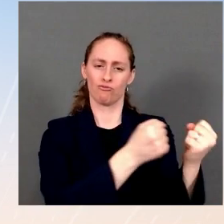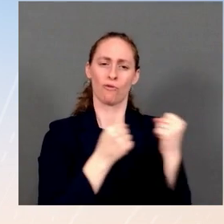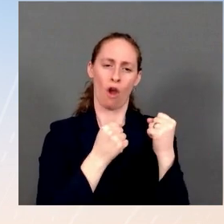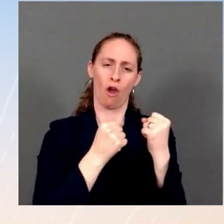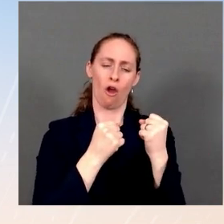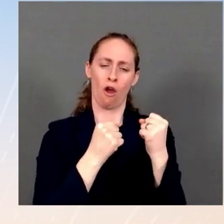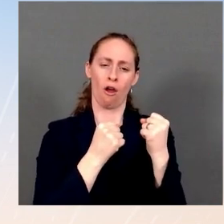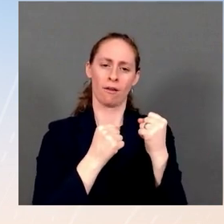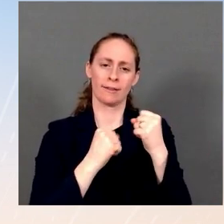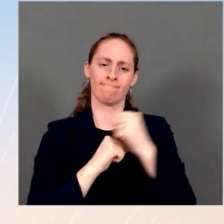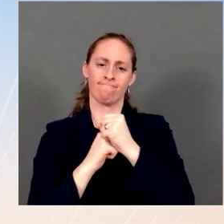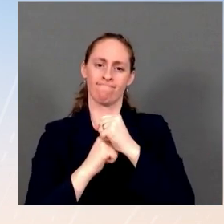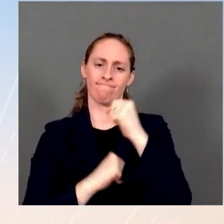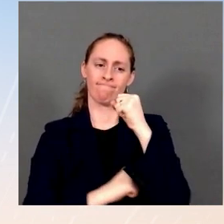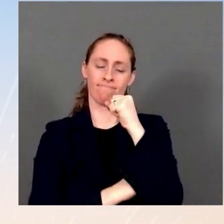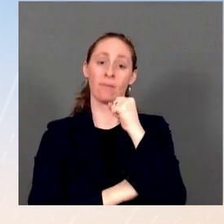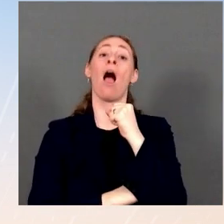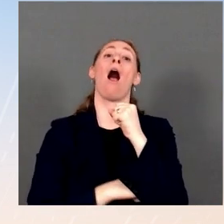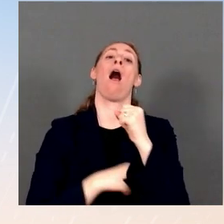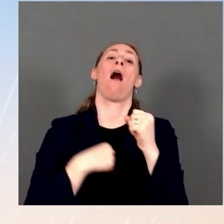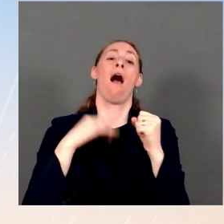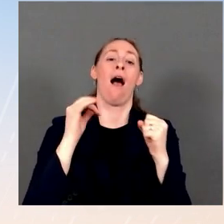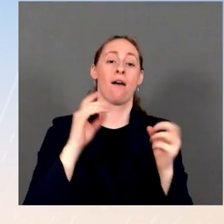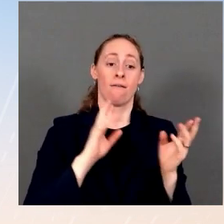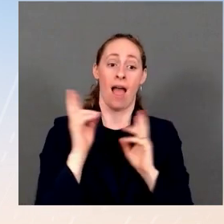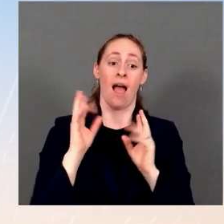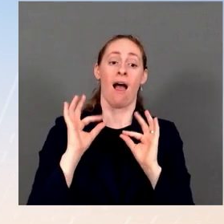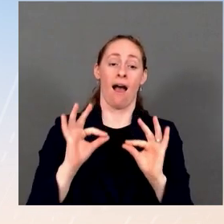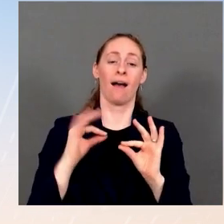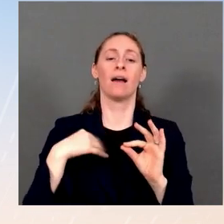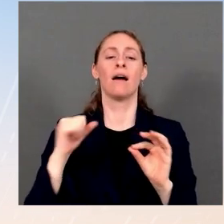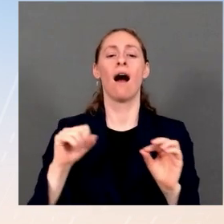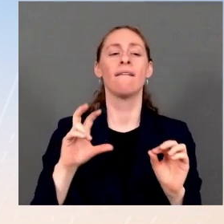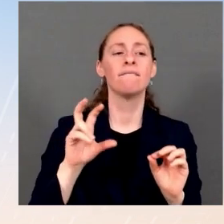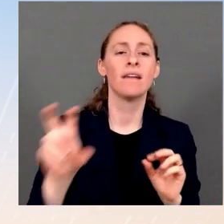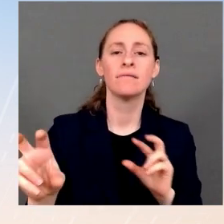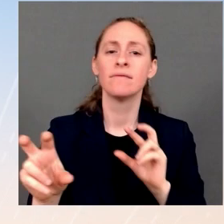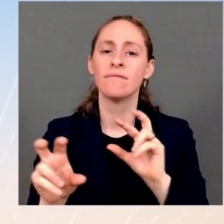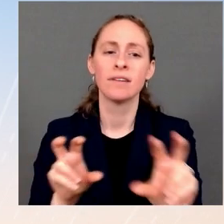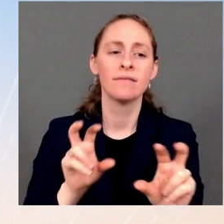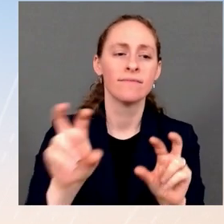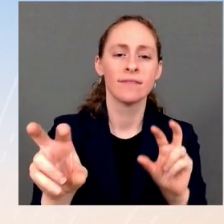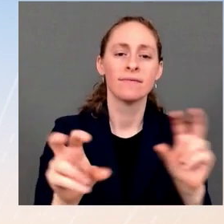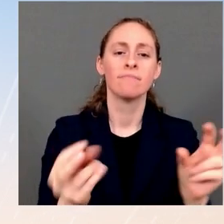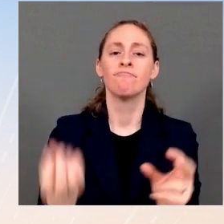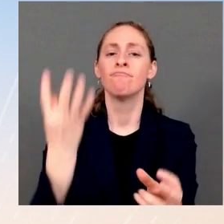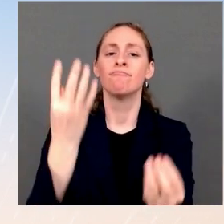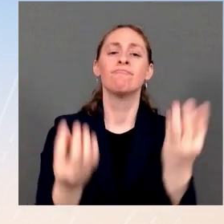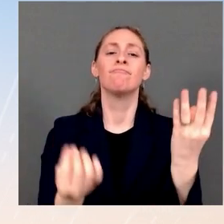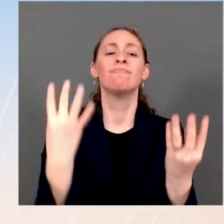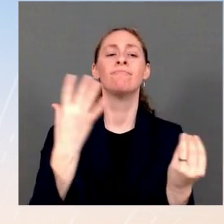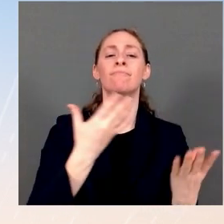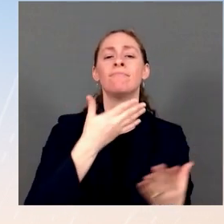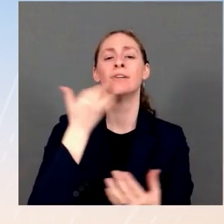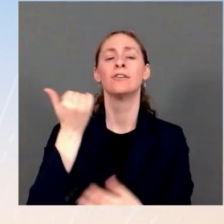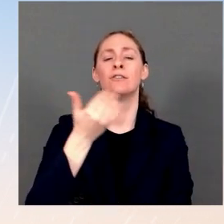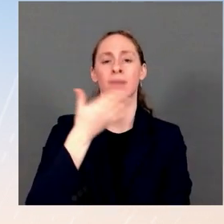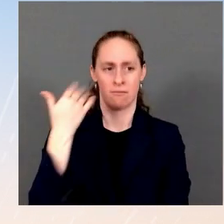It's already making a difference in communities right now, and we're really excited about that. Ms. Jean-Pierre: Darlene. The Press: Thank you for being here.